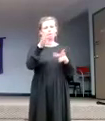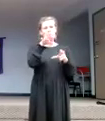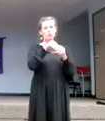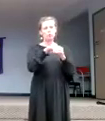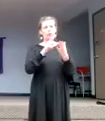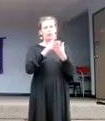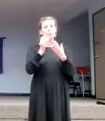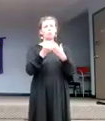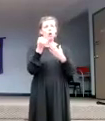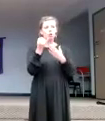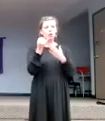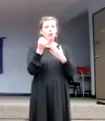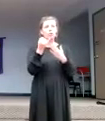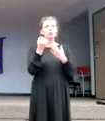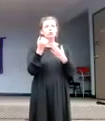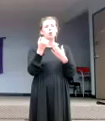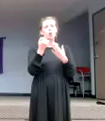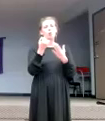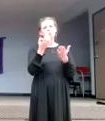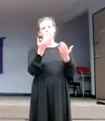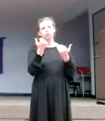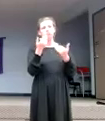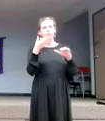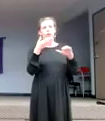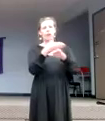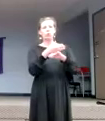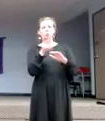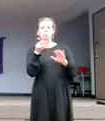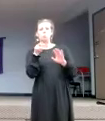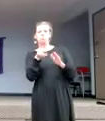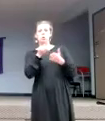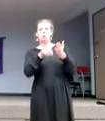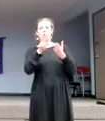project. So what we could do is we can touch base afterwards on I'll take your information